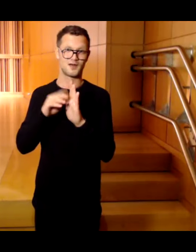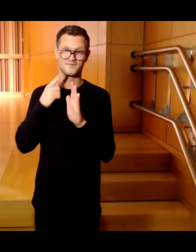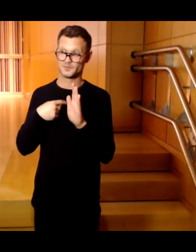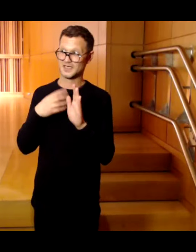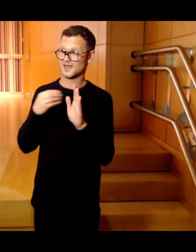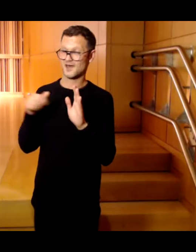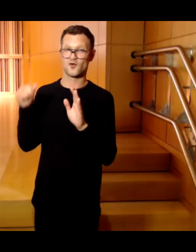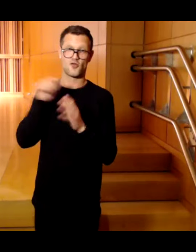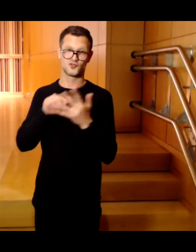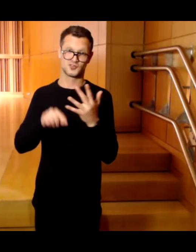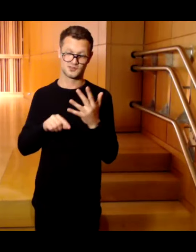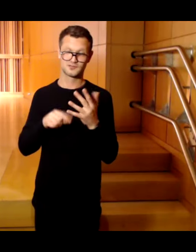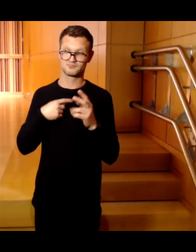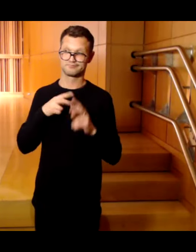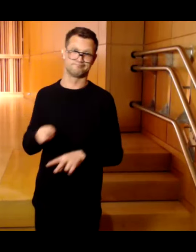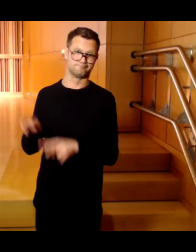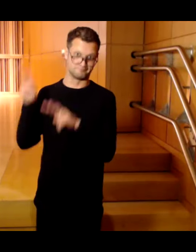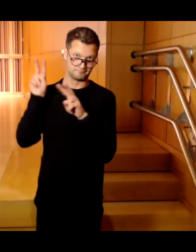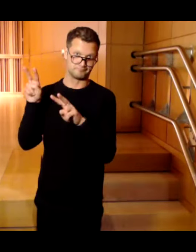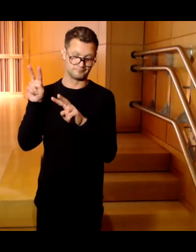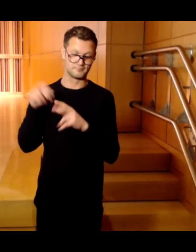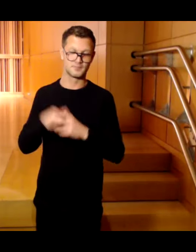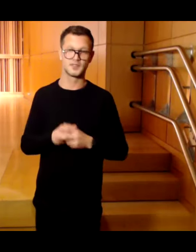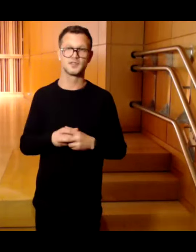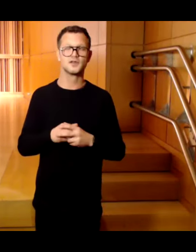I also was, and have been able to witness his work, not just as an academic.